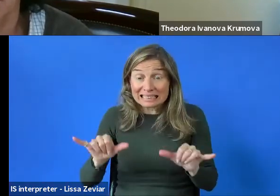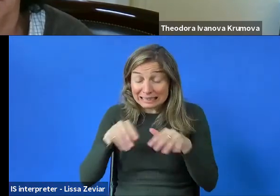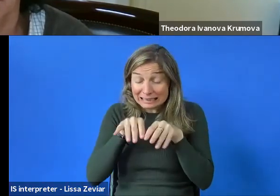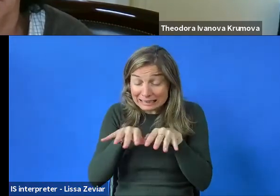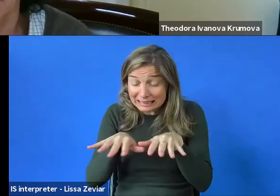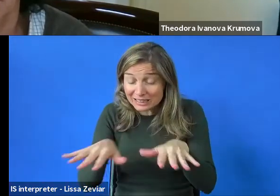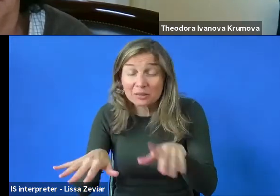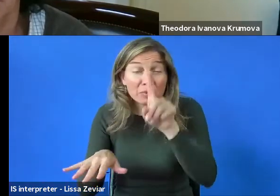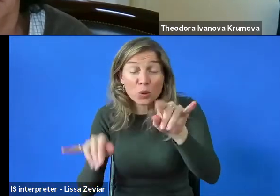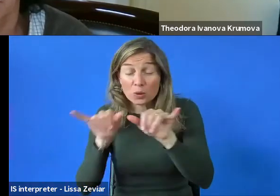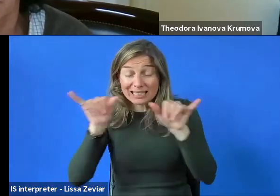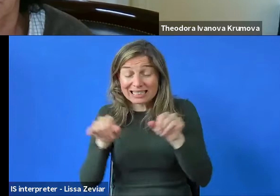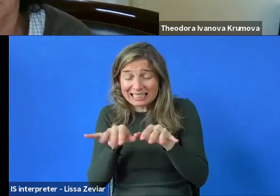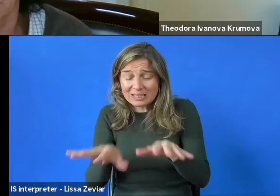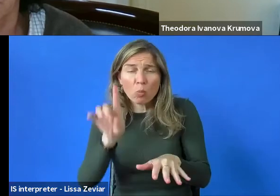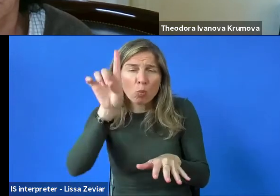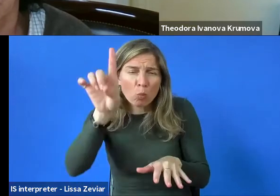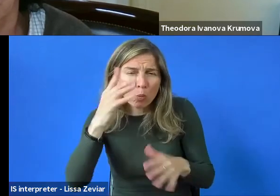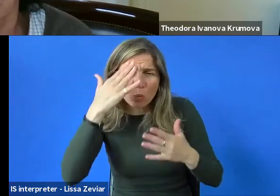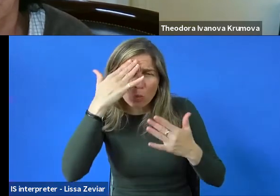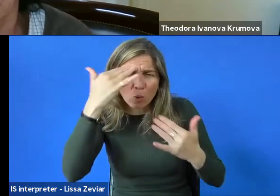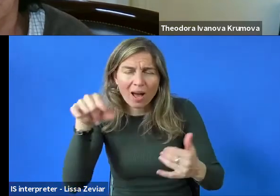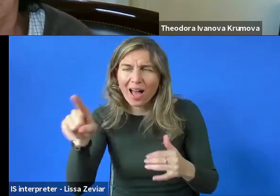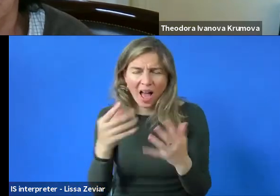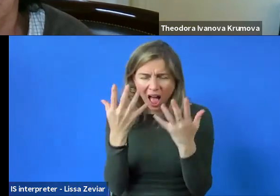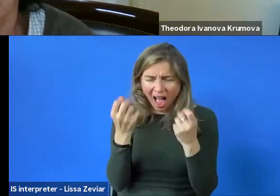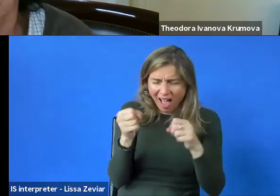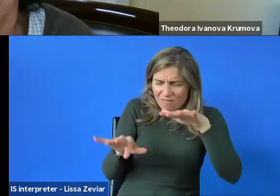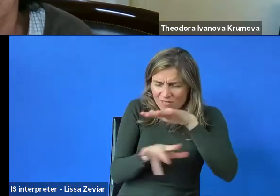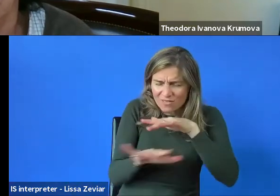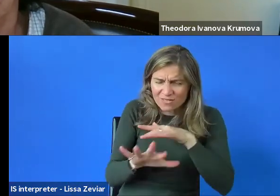to the organized nature of the acts leading to the violations.